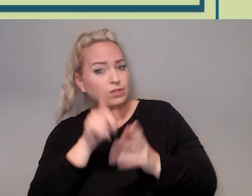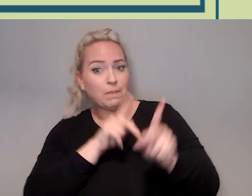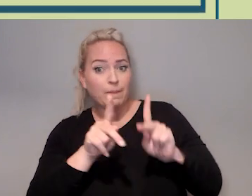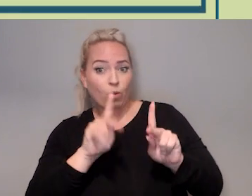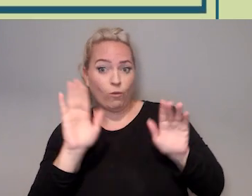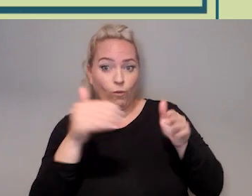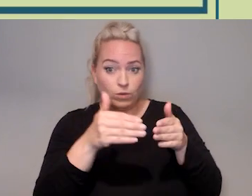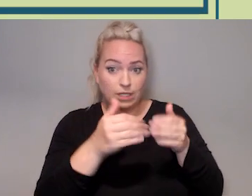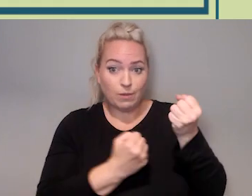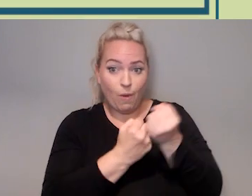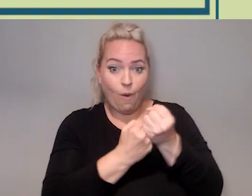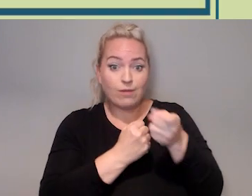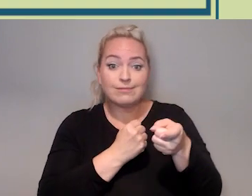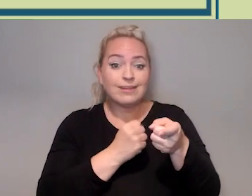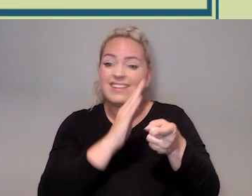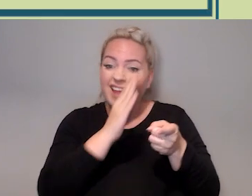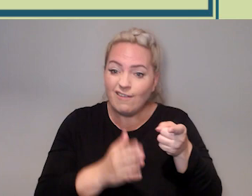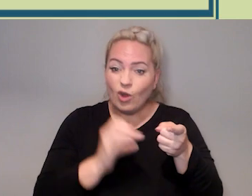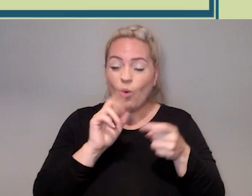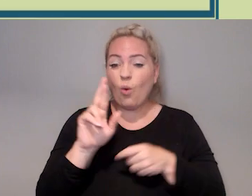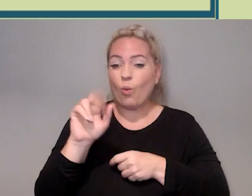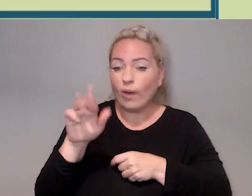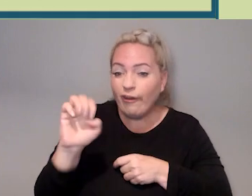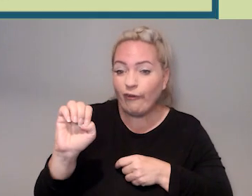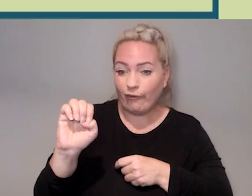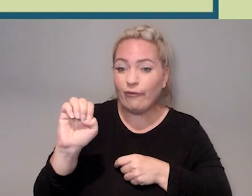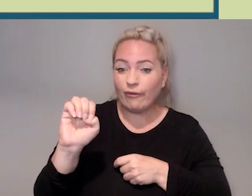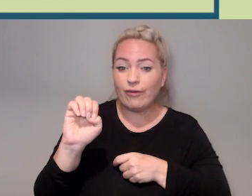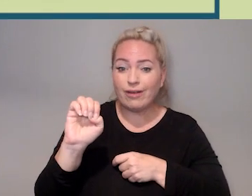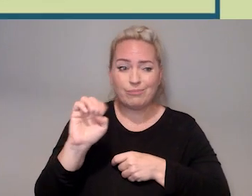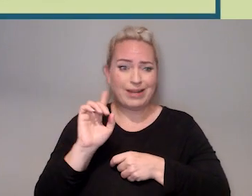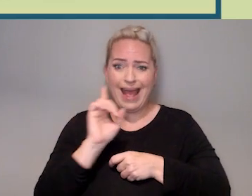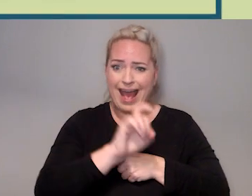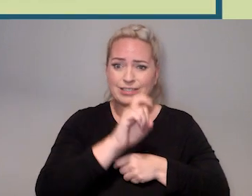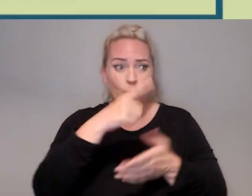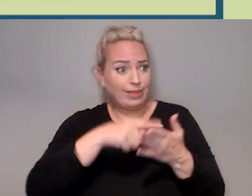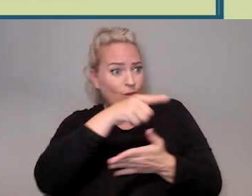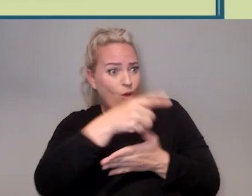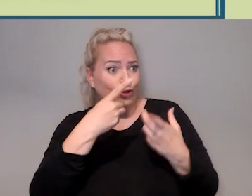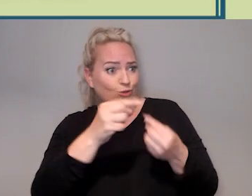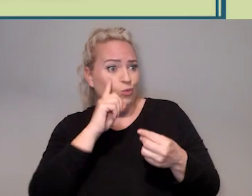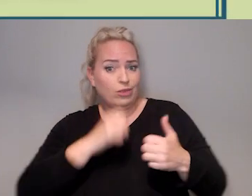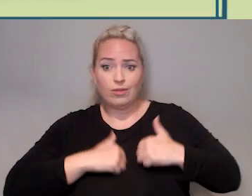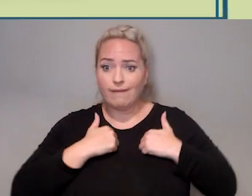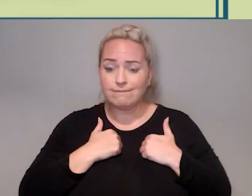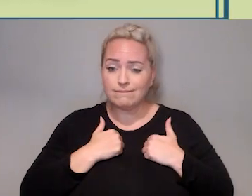they support never or very rarely have been asked what they want to do with their lives how would